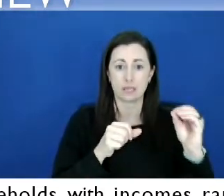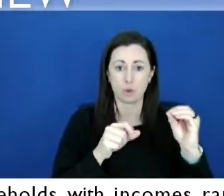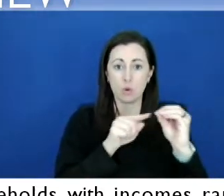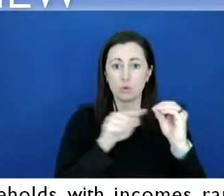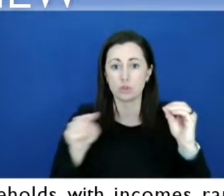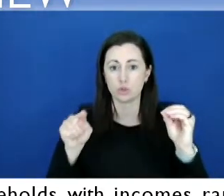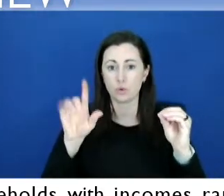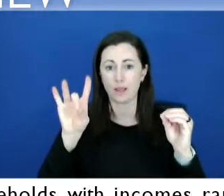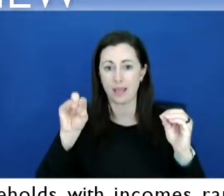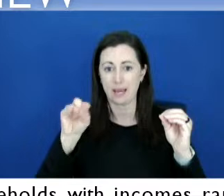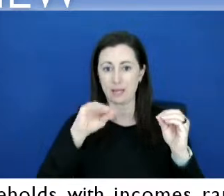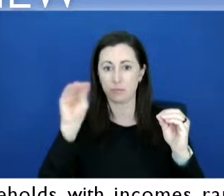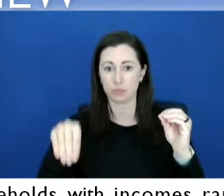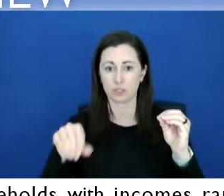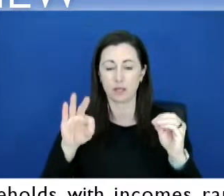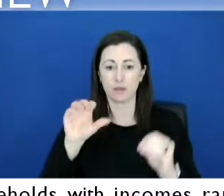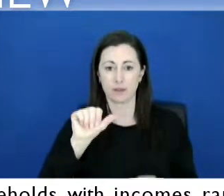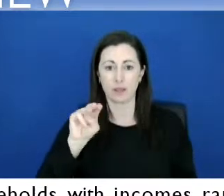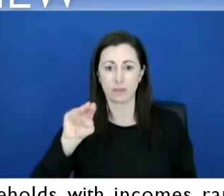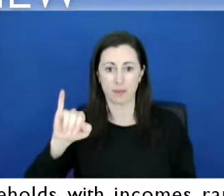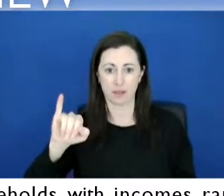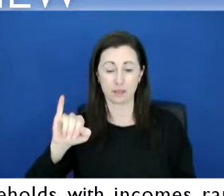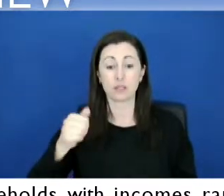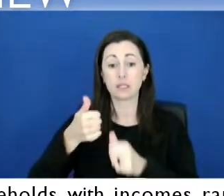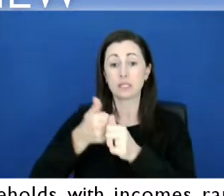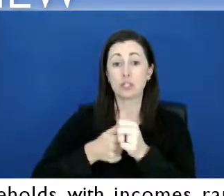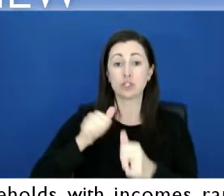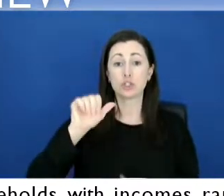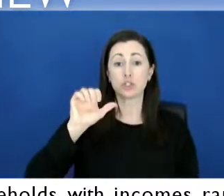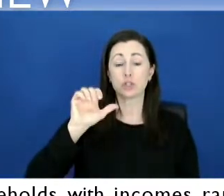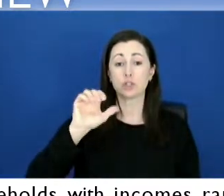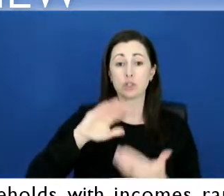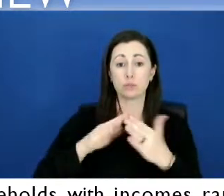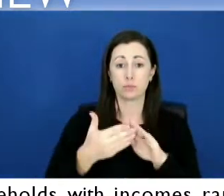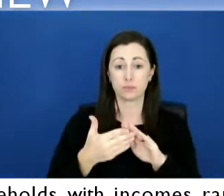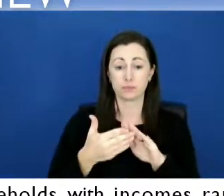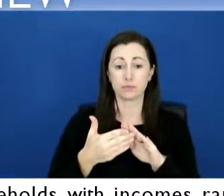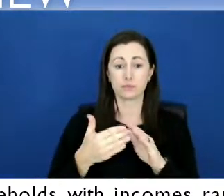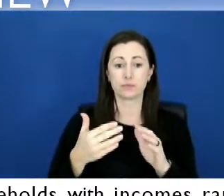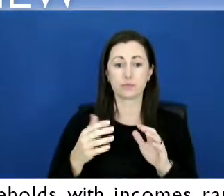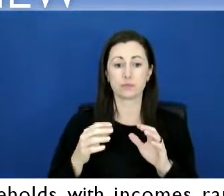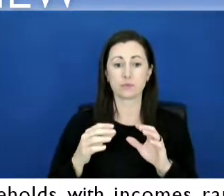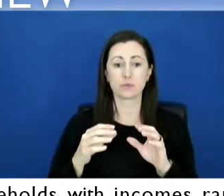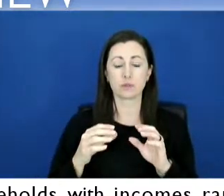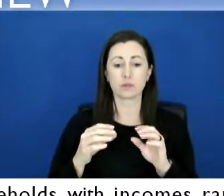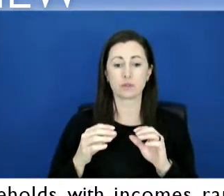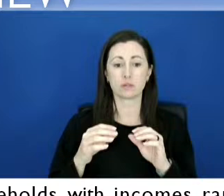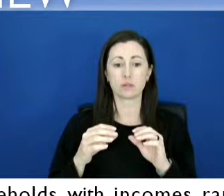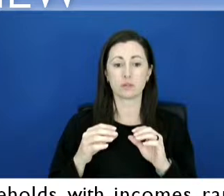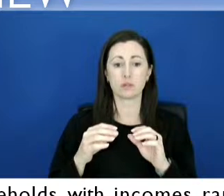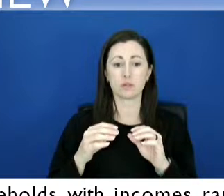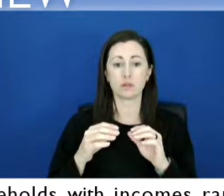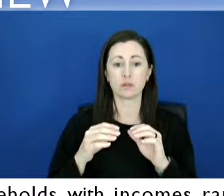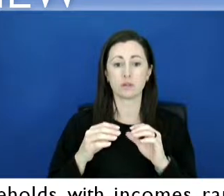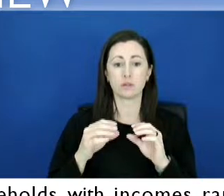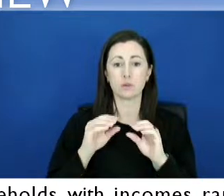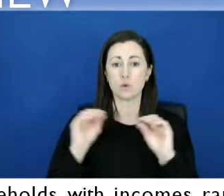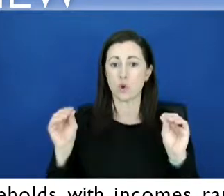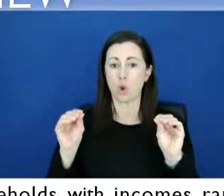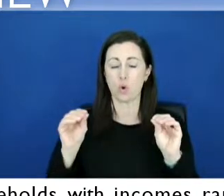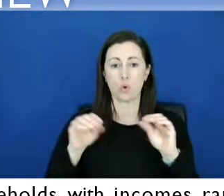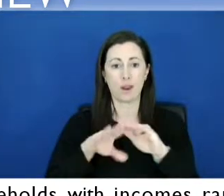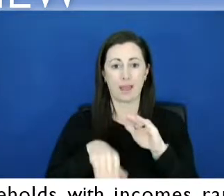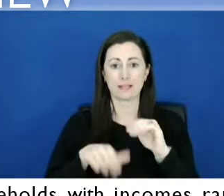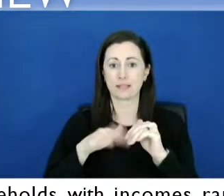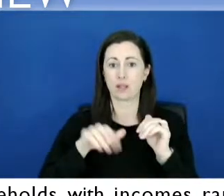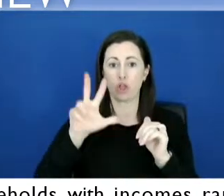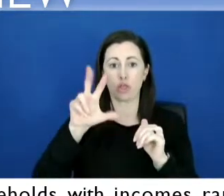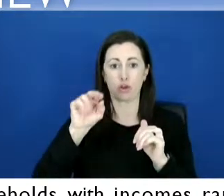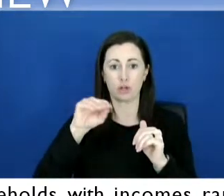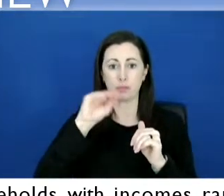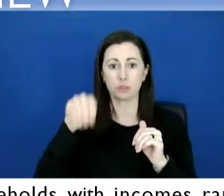RANGING FROM ZERO TO 80% THE